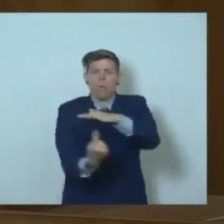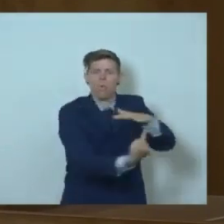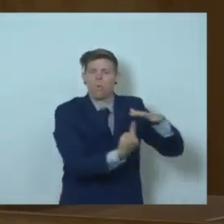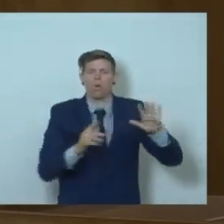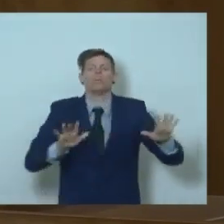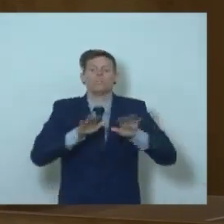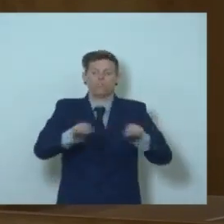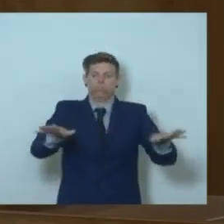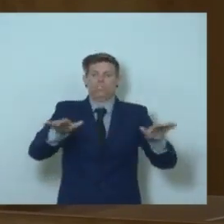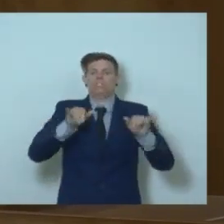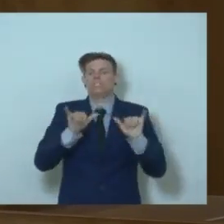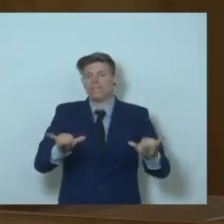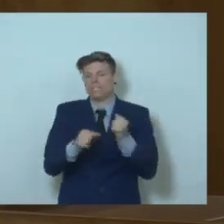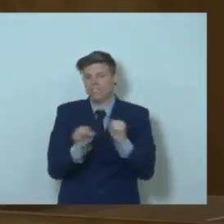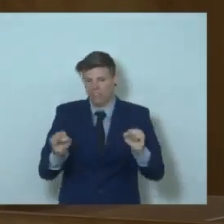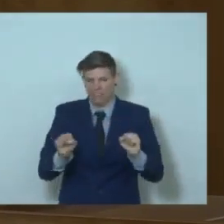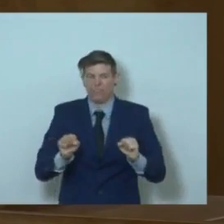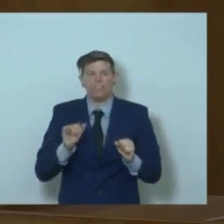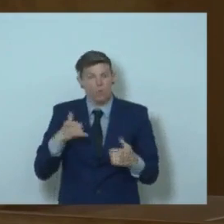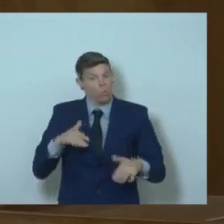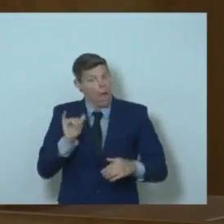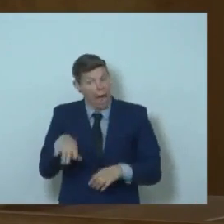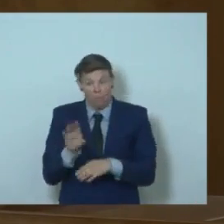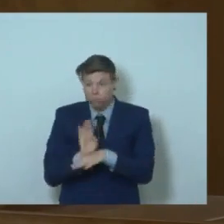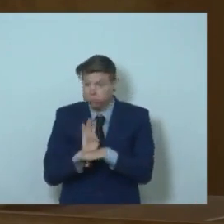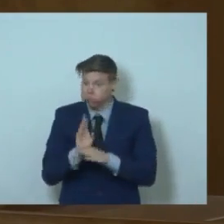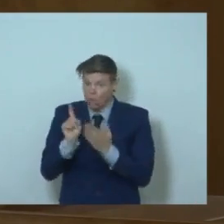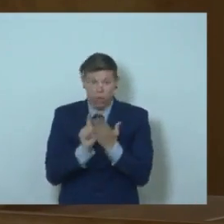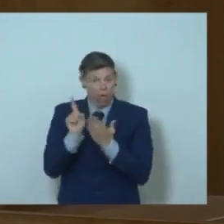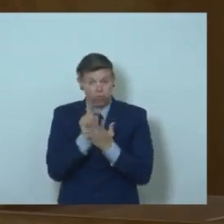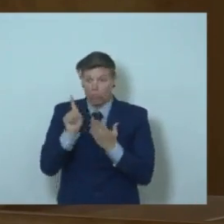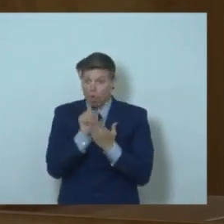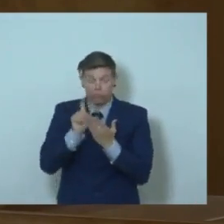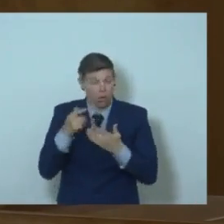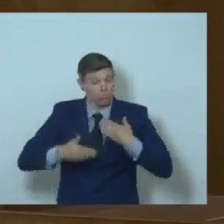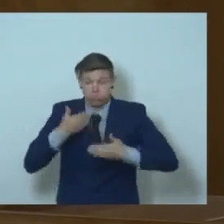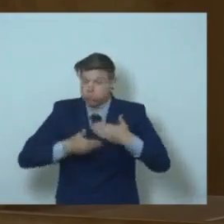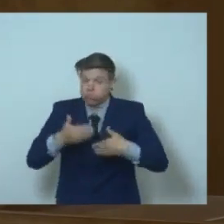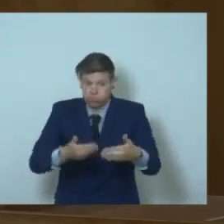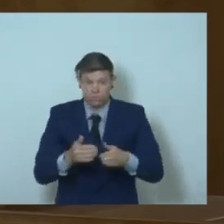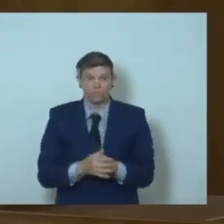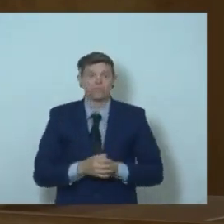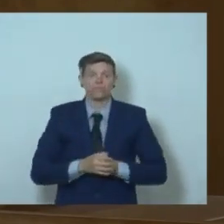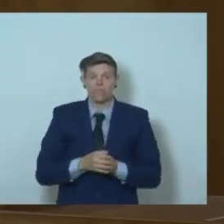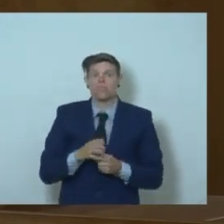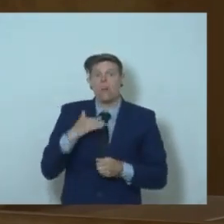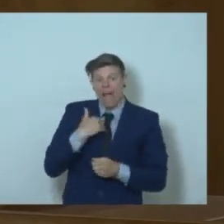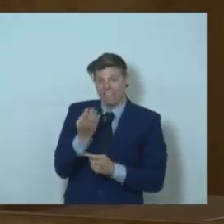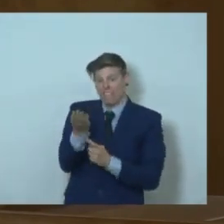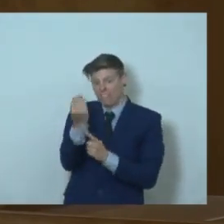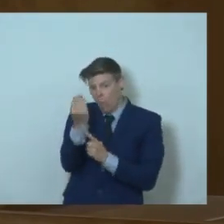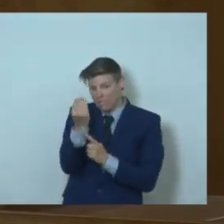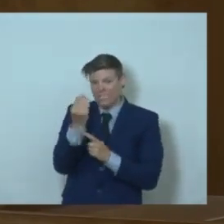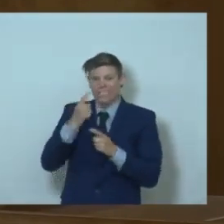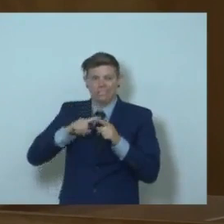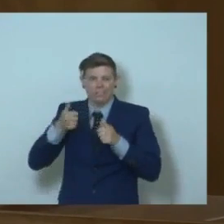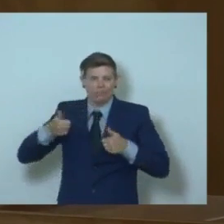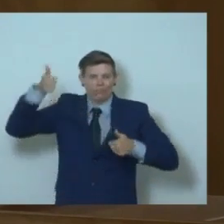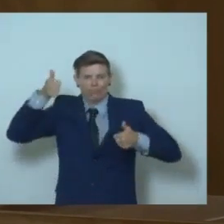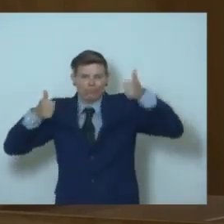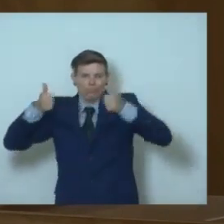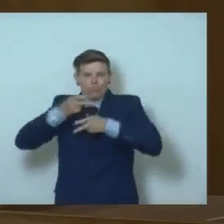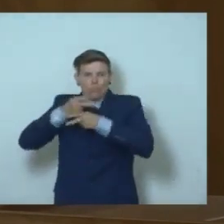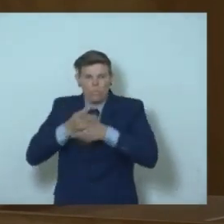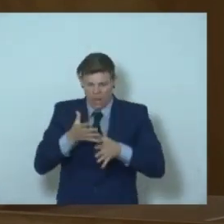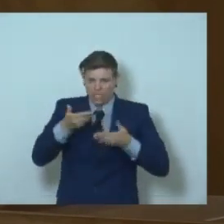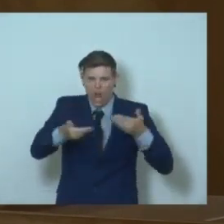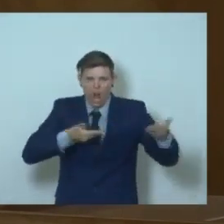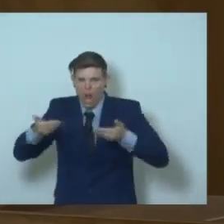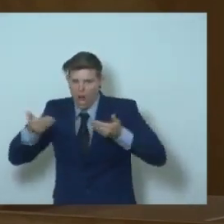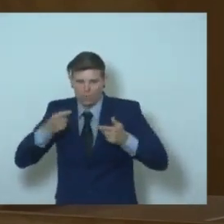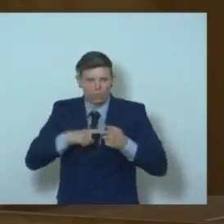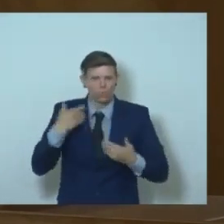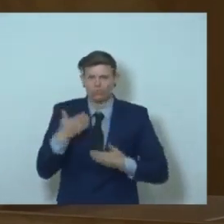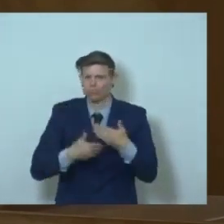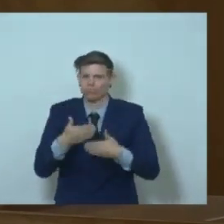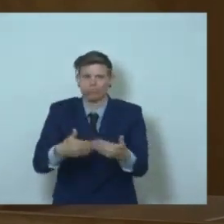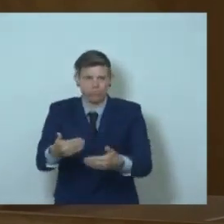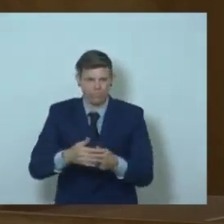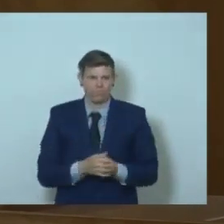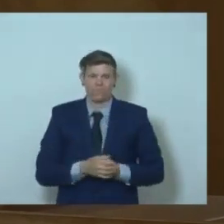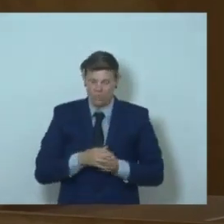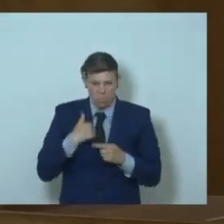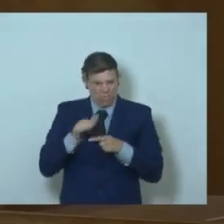SO WE’RE WORKING ON THAT AS WELL A NUMBER OF THINGS IN THAT REGARD ARE HAPPENING AT VERY BUSY ACTIVITY 11 ARE SORRY 14 SUPERVISORS HAVE BEEN HIRED TO DO CONTACT TRACING AND THE